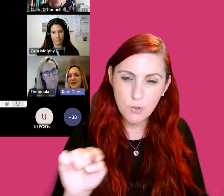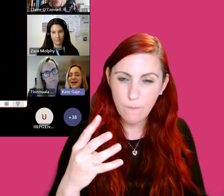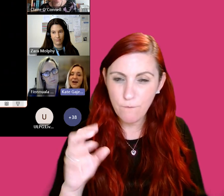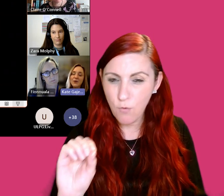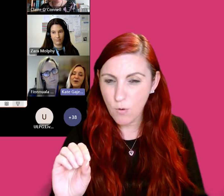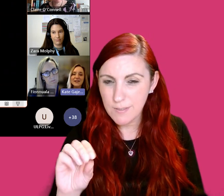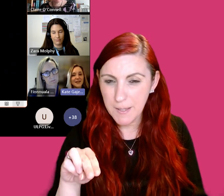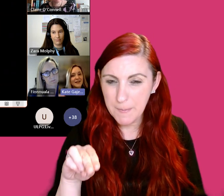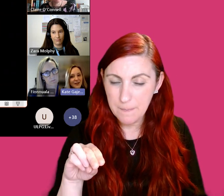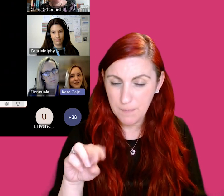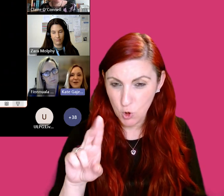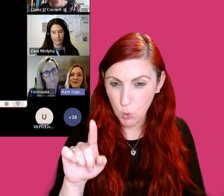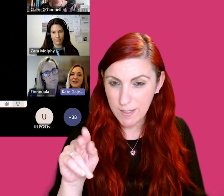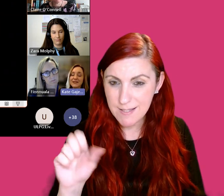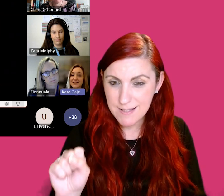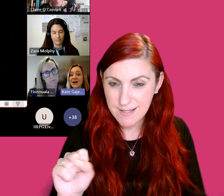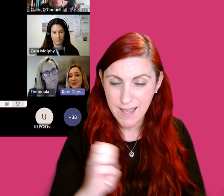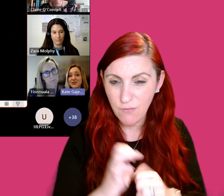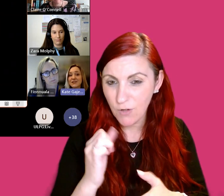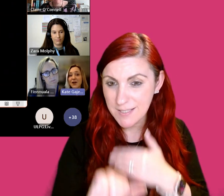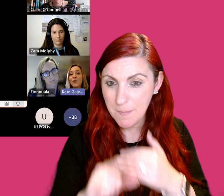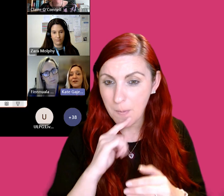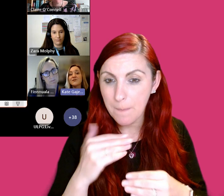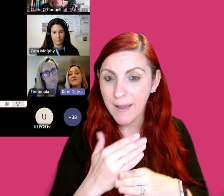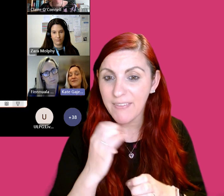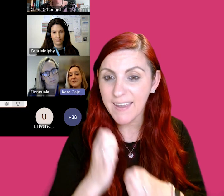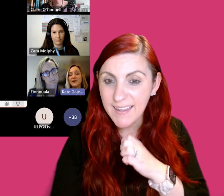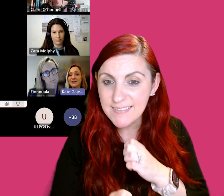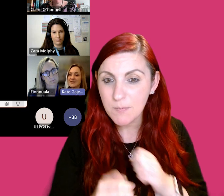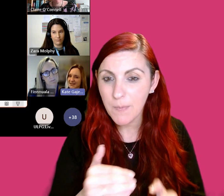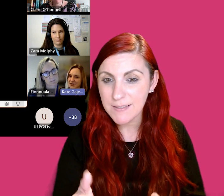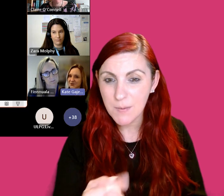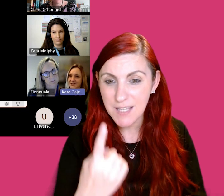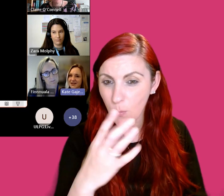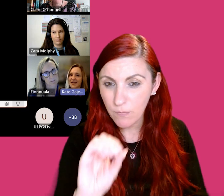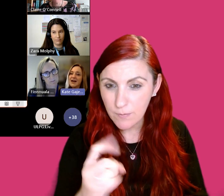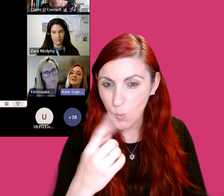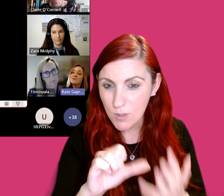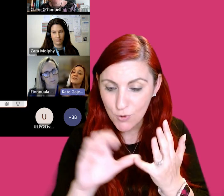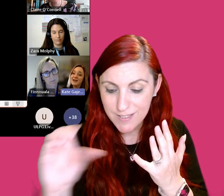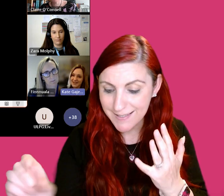per day whereas in the end of my pregnancy I used to take 150 160 units a day so that's